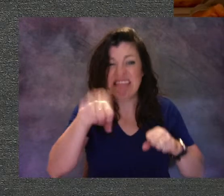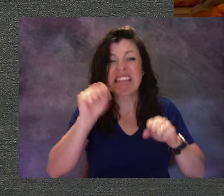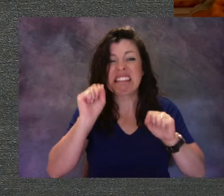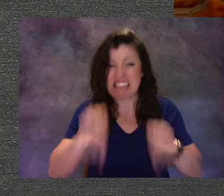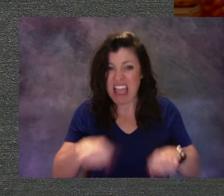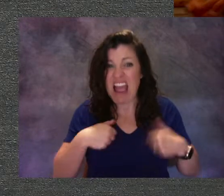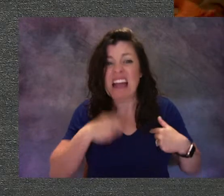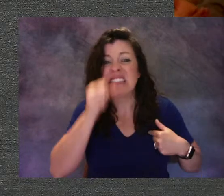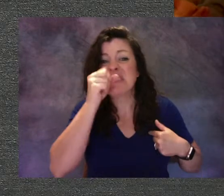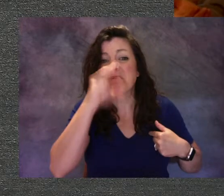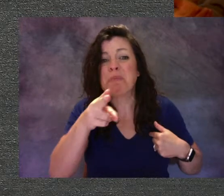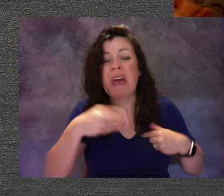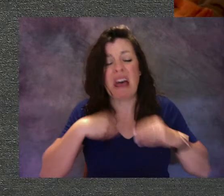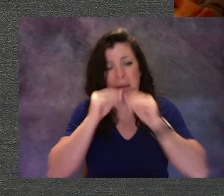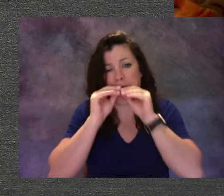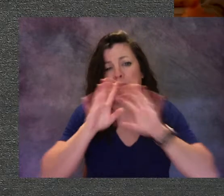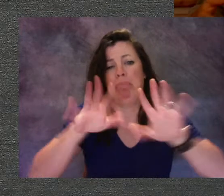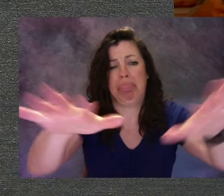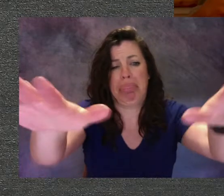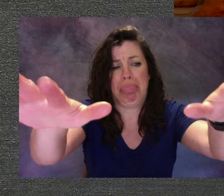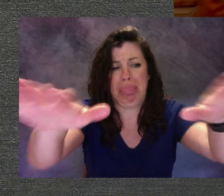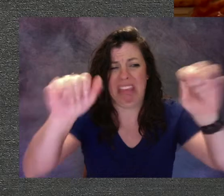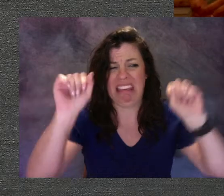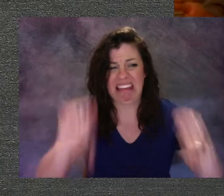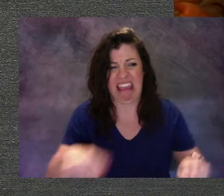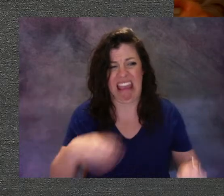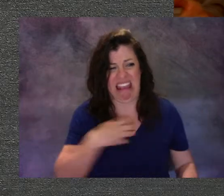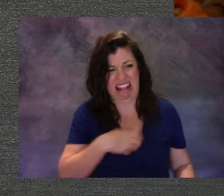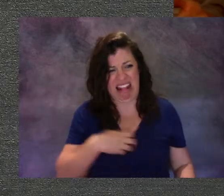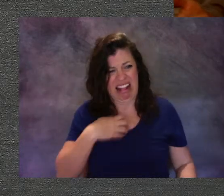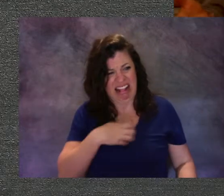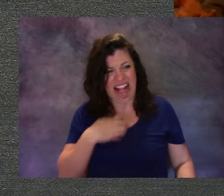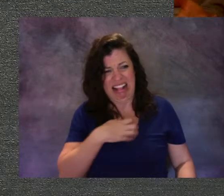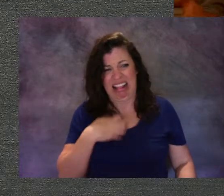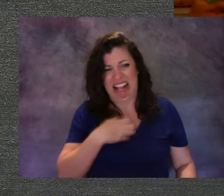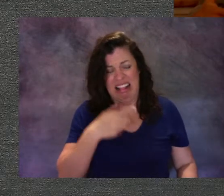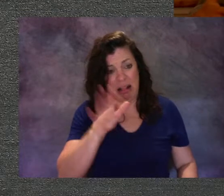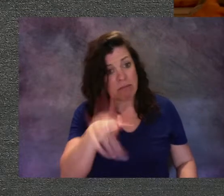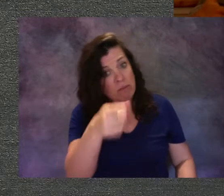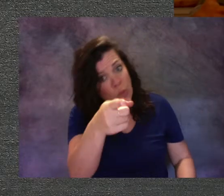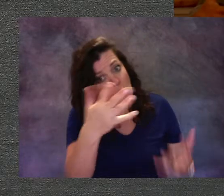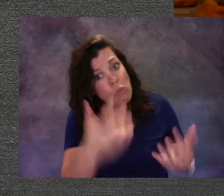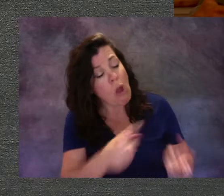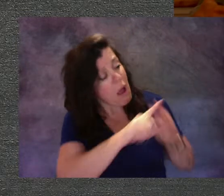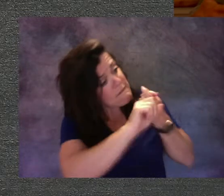And that's kind of disgusting. So do you want to be a good friend and cover your mouth